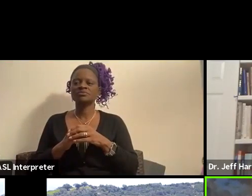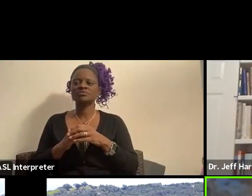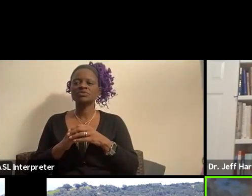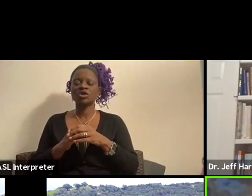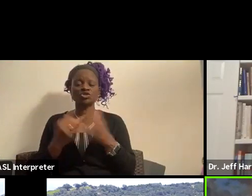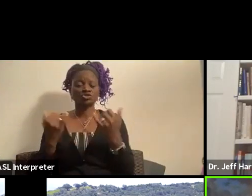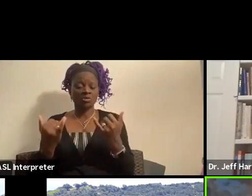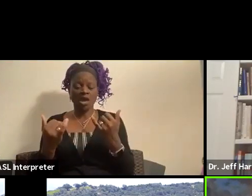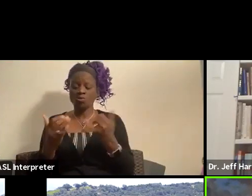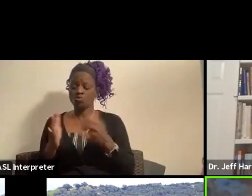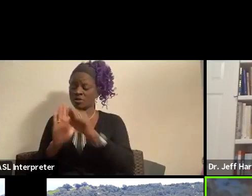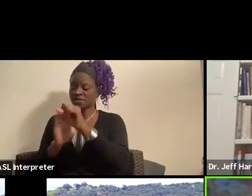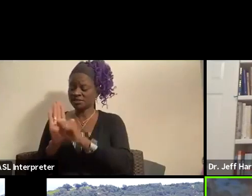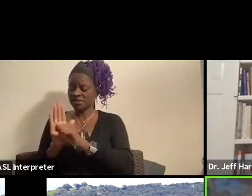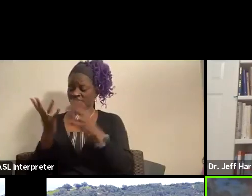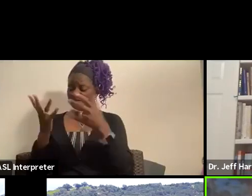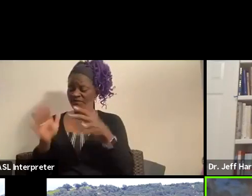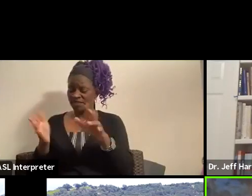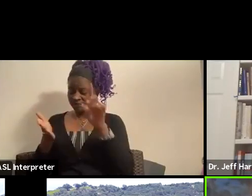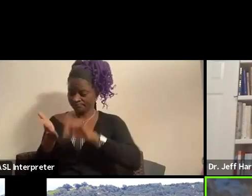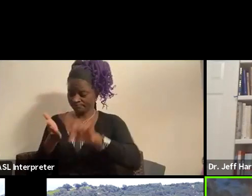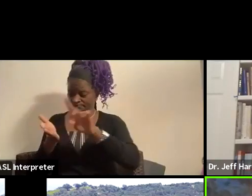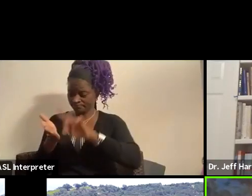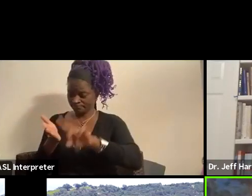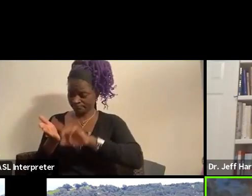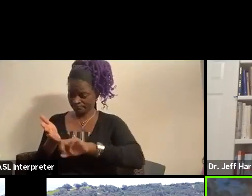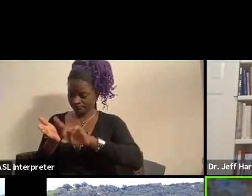investigation, hopefully we'll be able to go ahead and